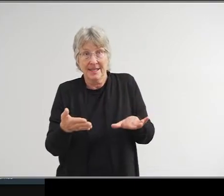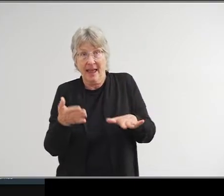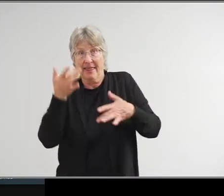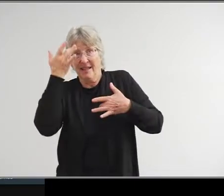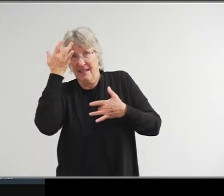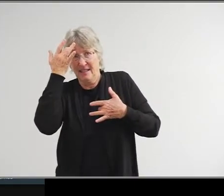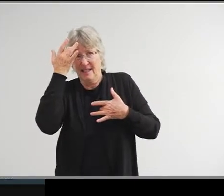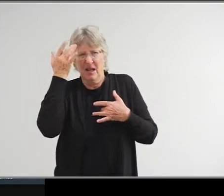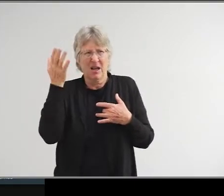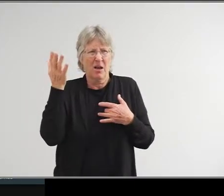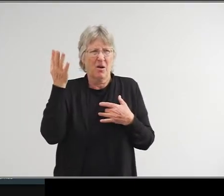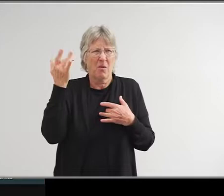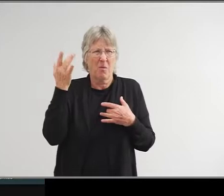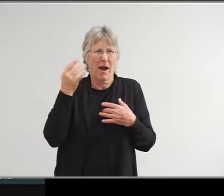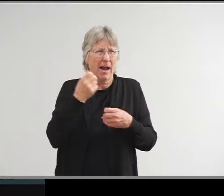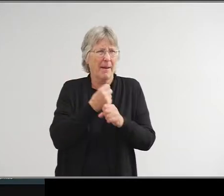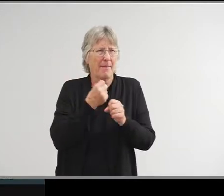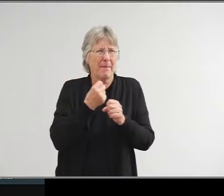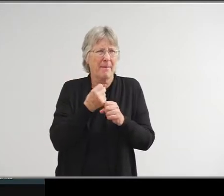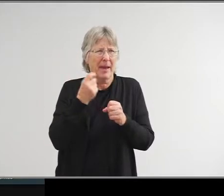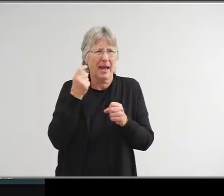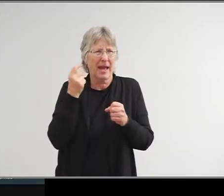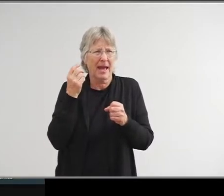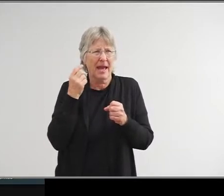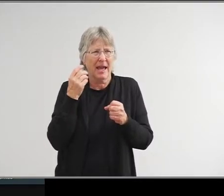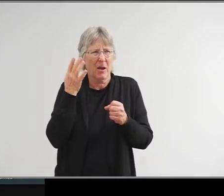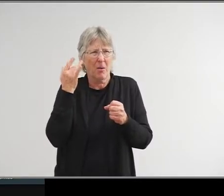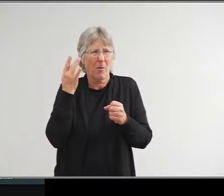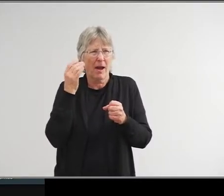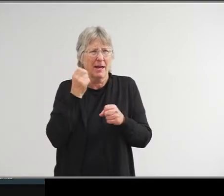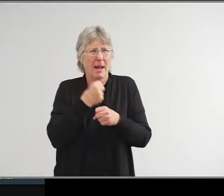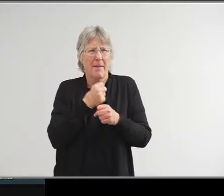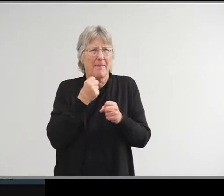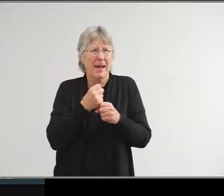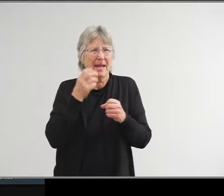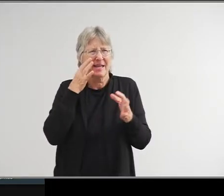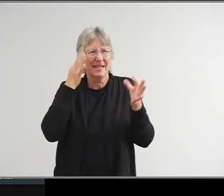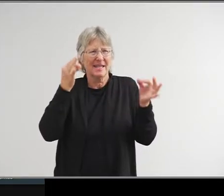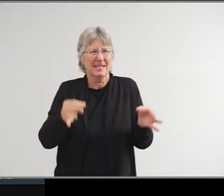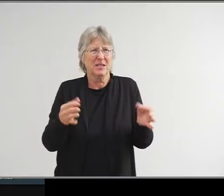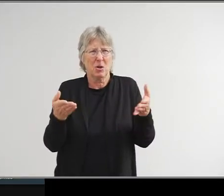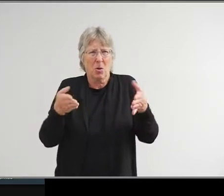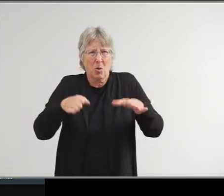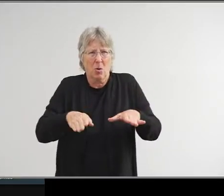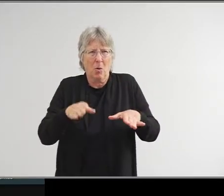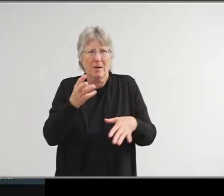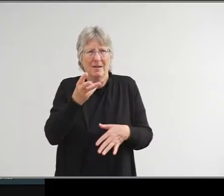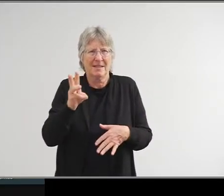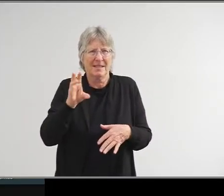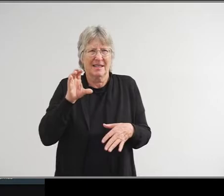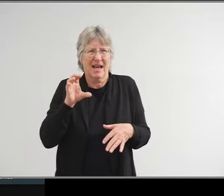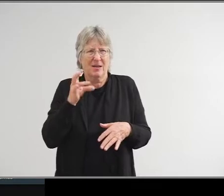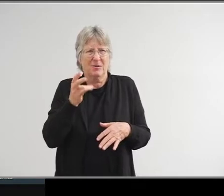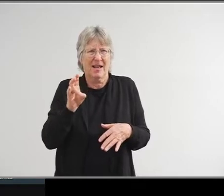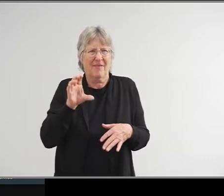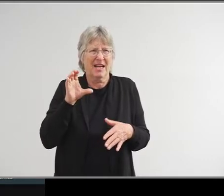to close for those six to 1700 students that we have right now in person.